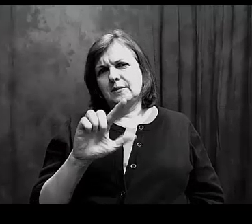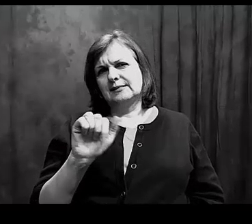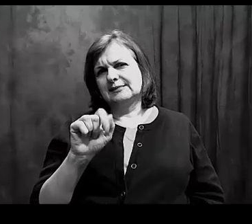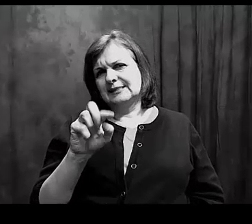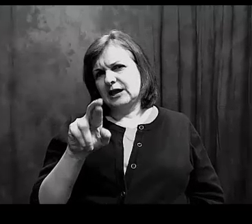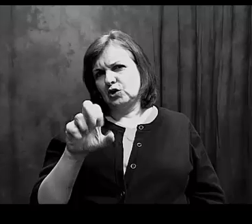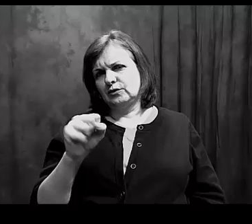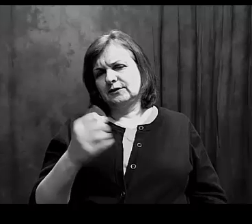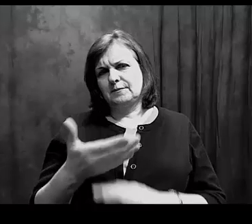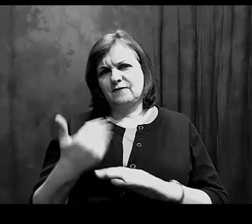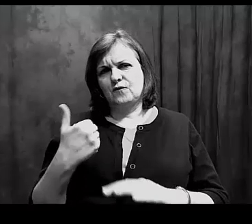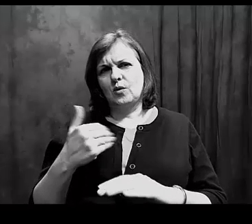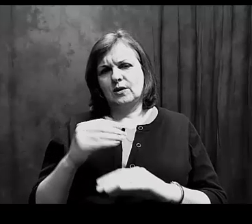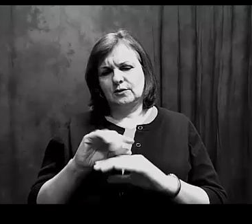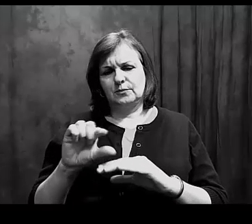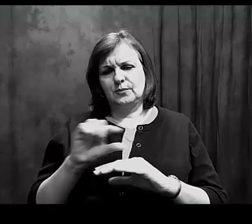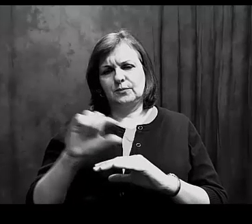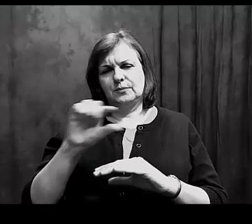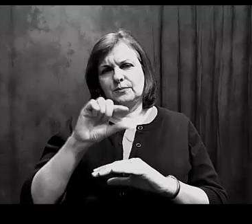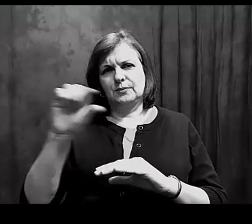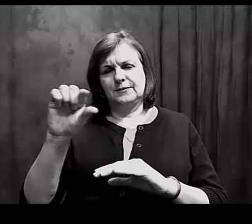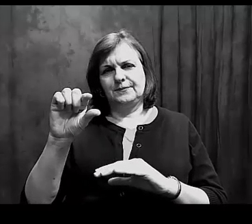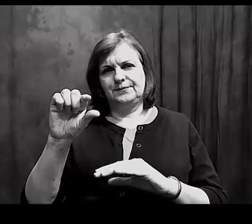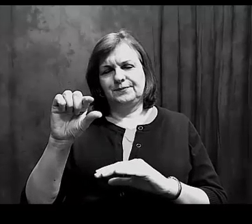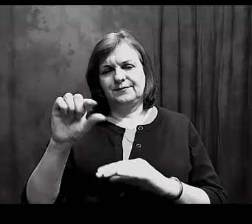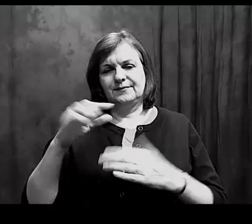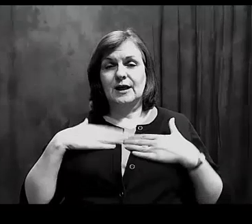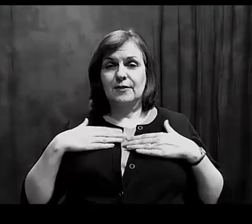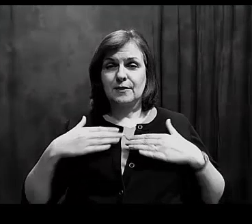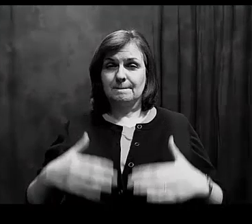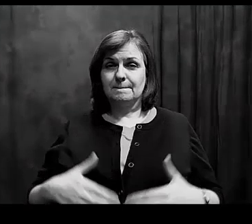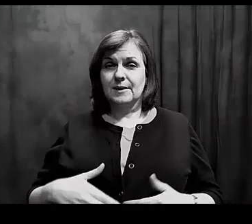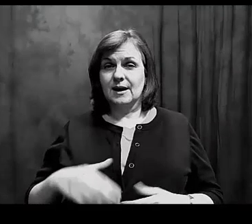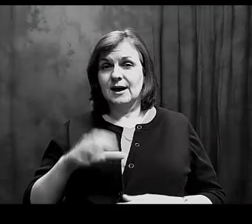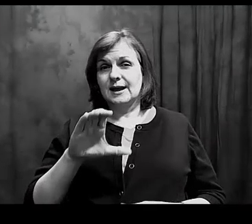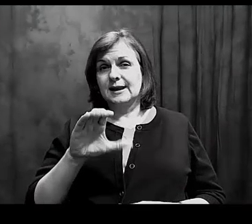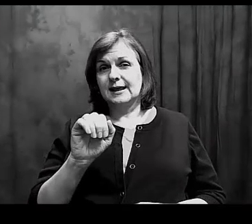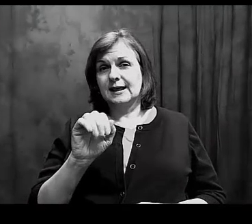number of embryonic layers will look at whether an organism has two or three